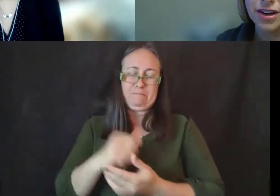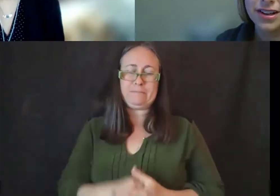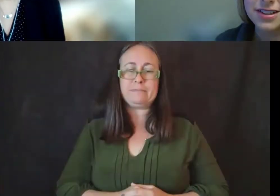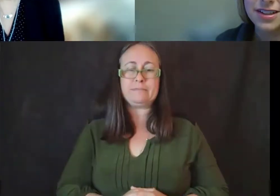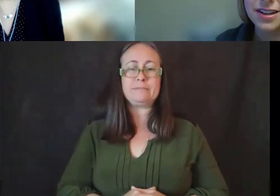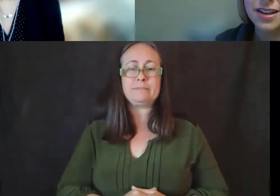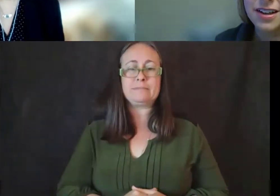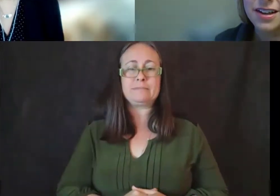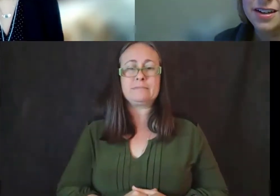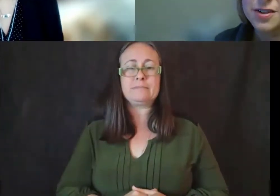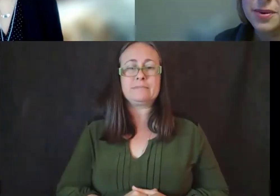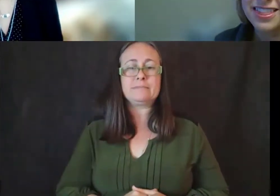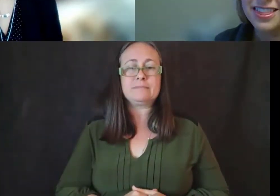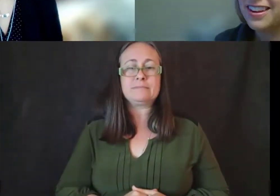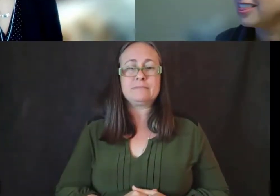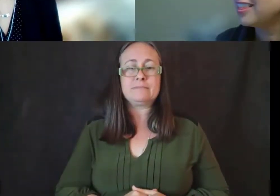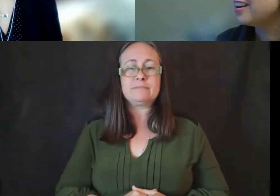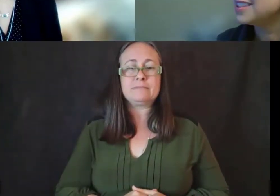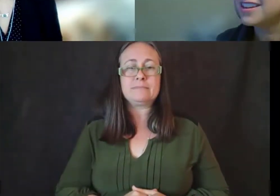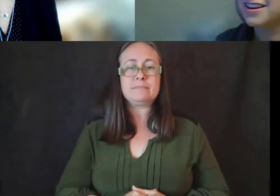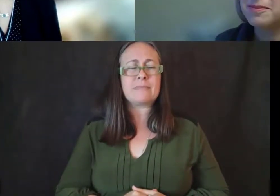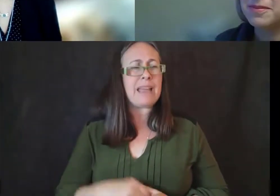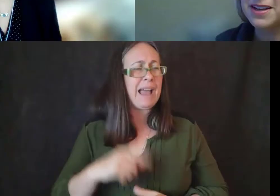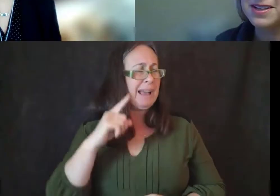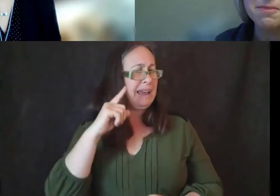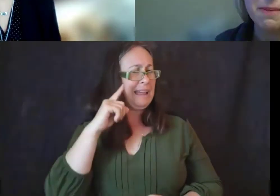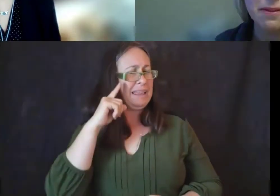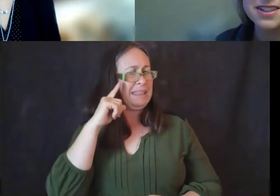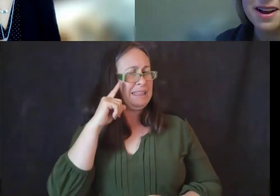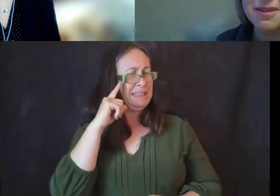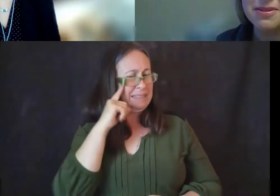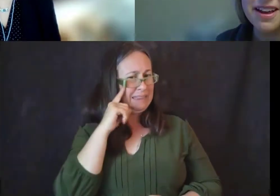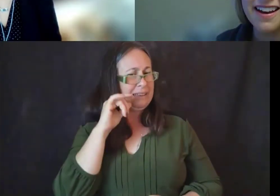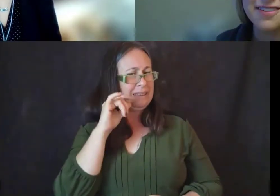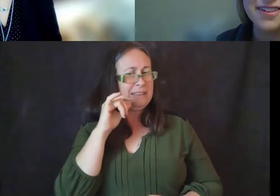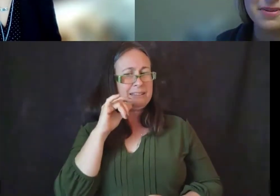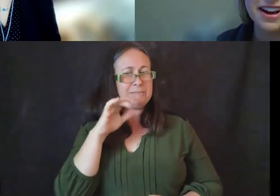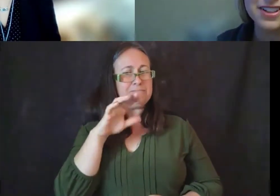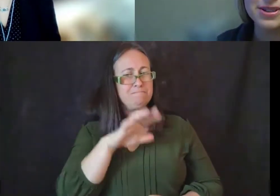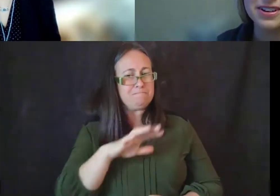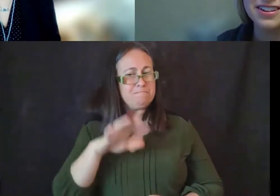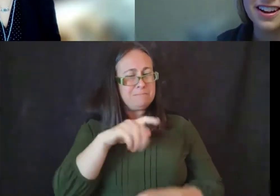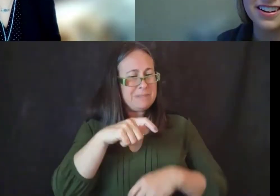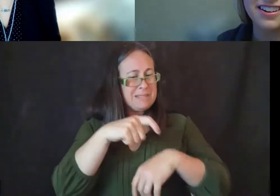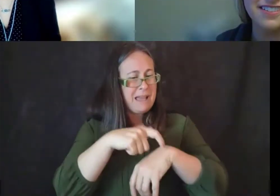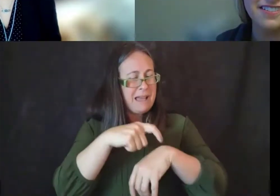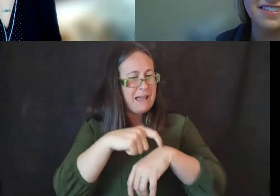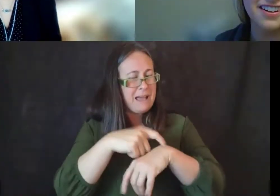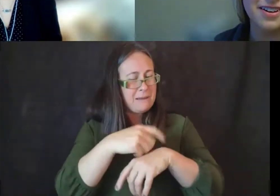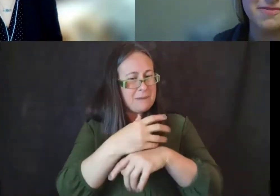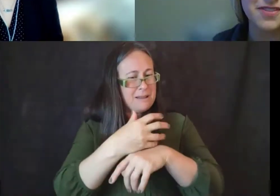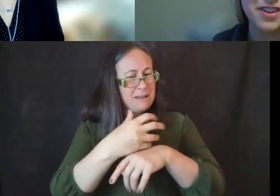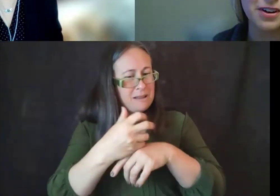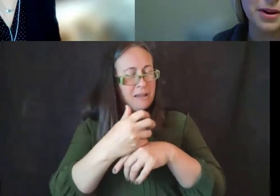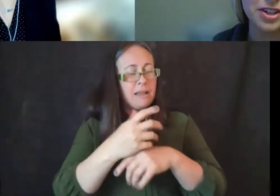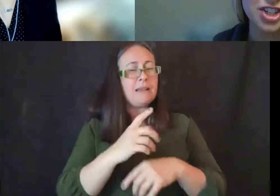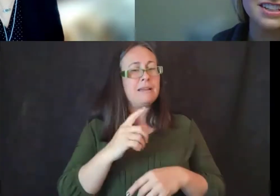Elyse Sullivan: Great. So I think that it's about the time that we have. I think we got to a lot of good questions.